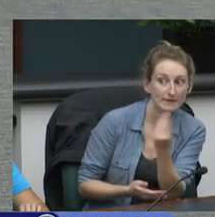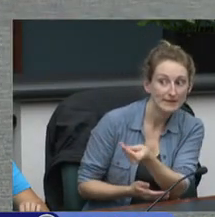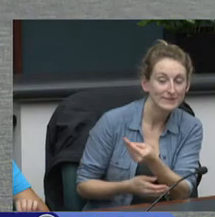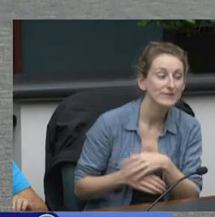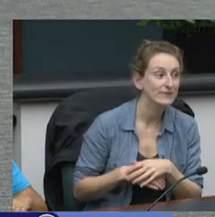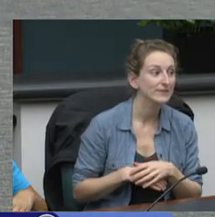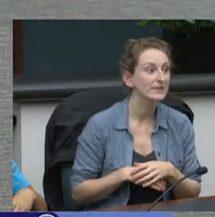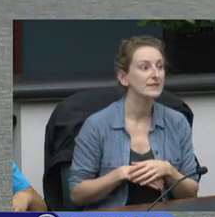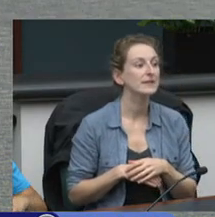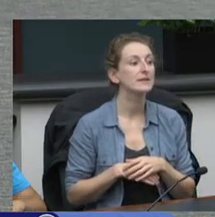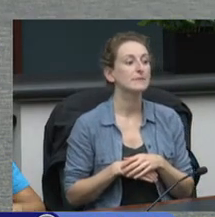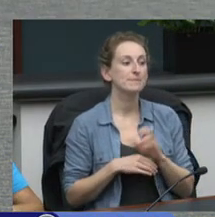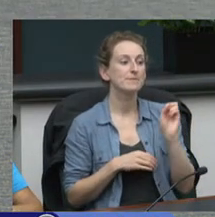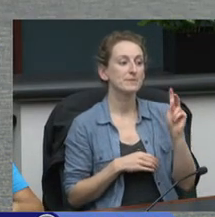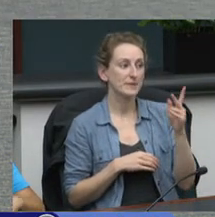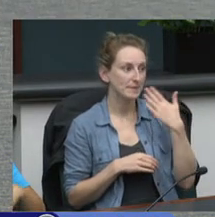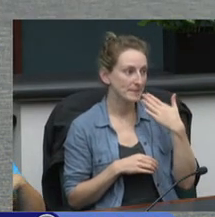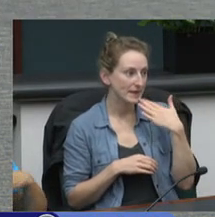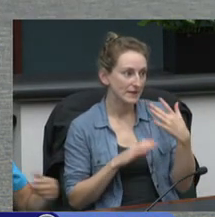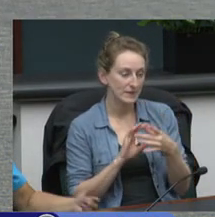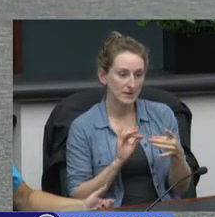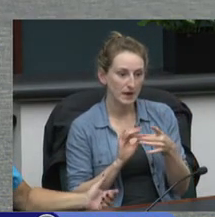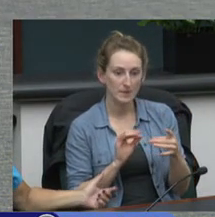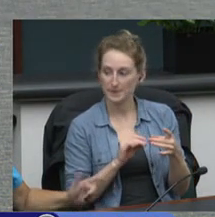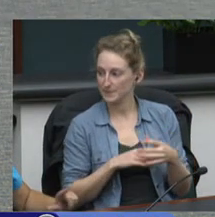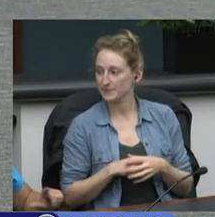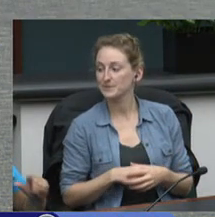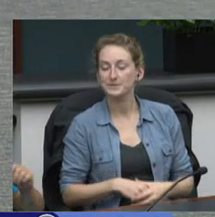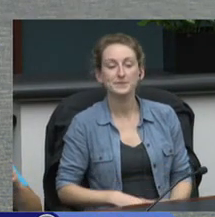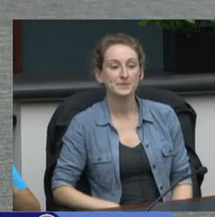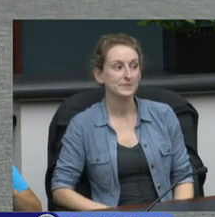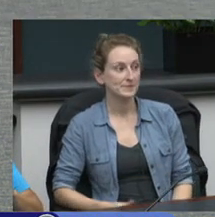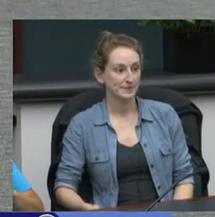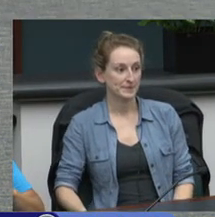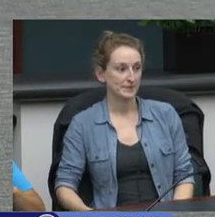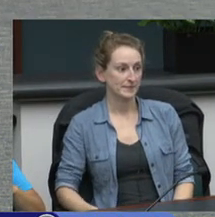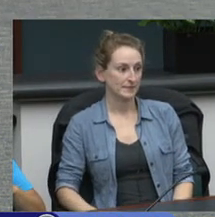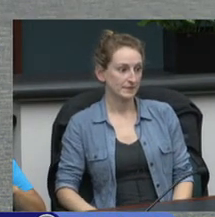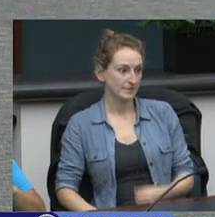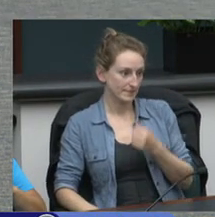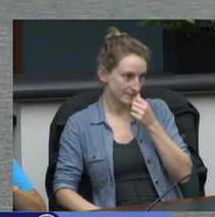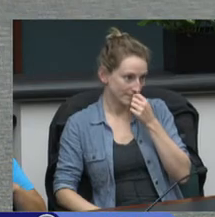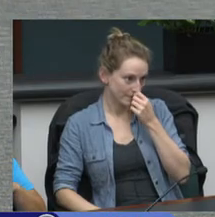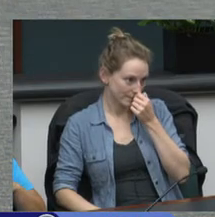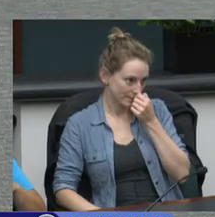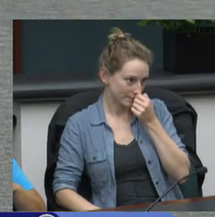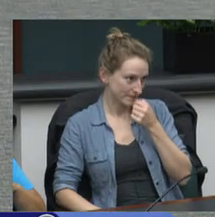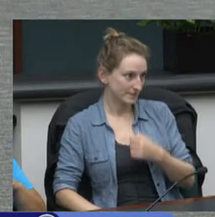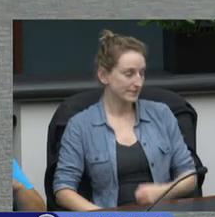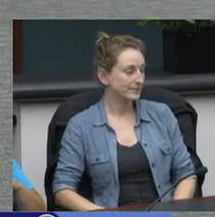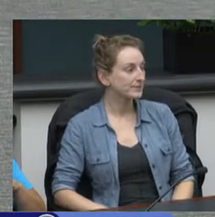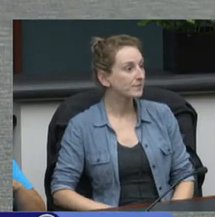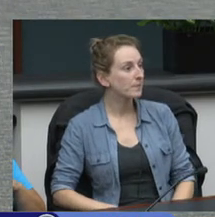comment make sure you remember to sign in Peter Dorfman before I get into my